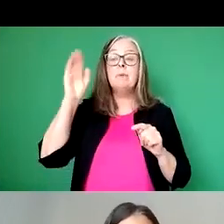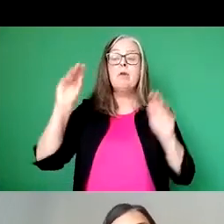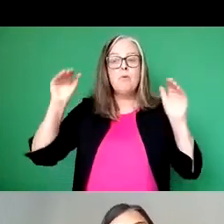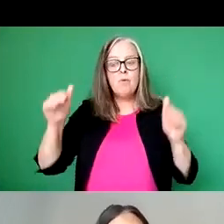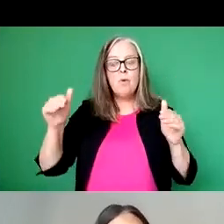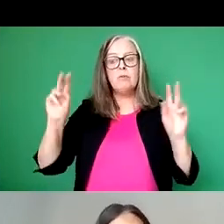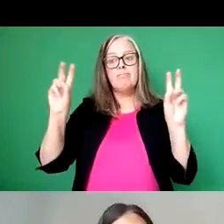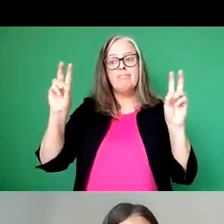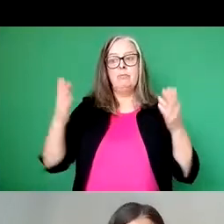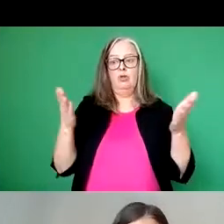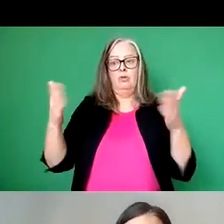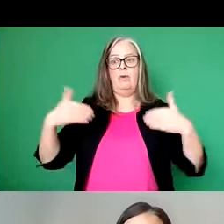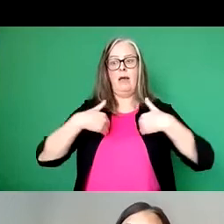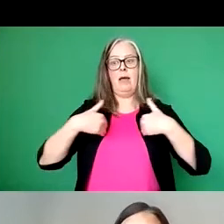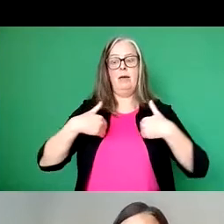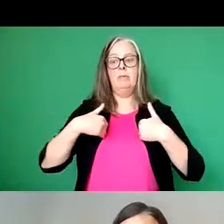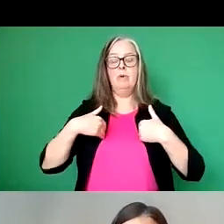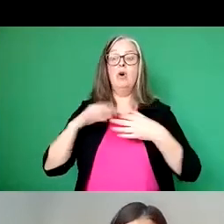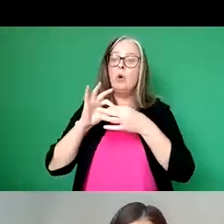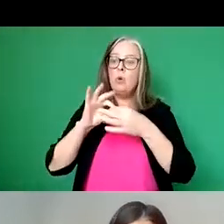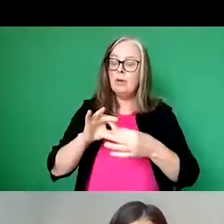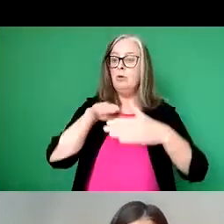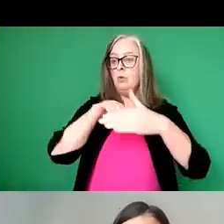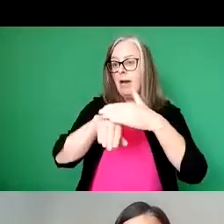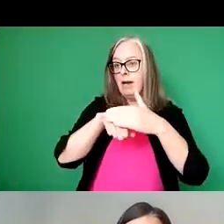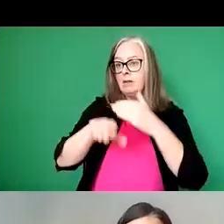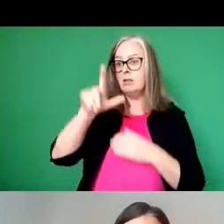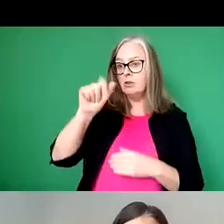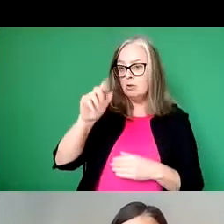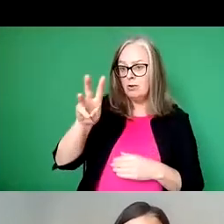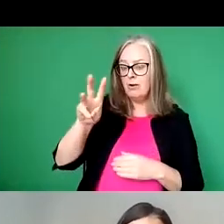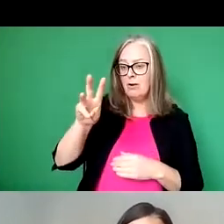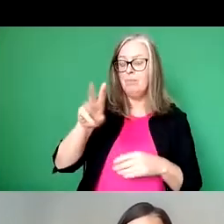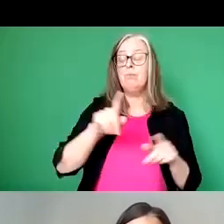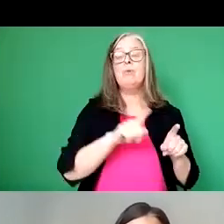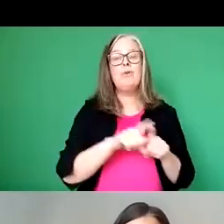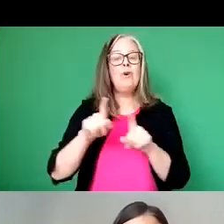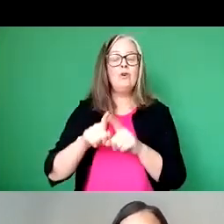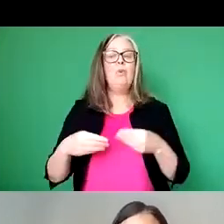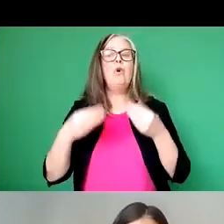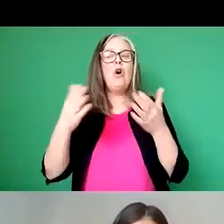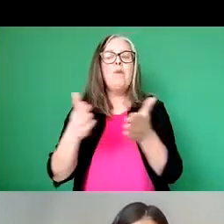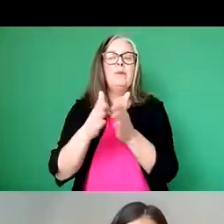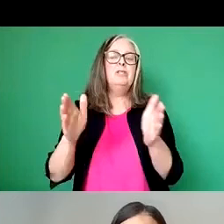as they relate to accessibility legislation and i'll also offer some very general information